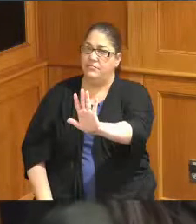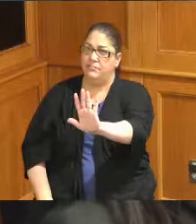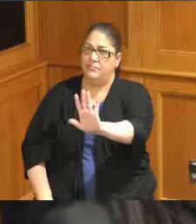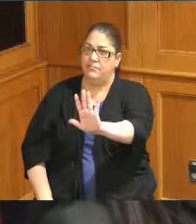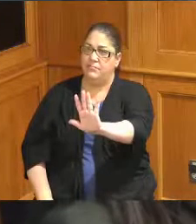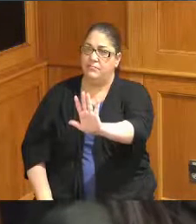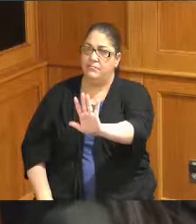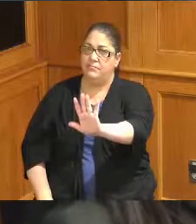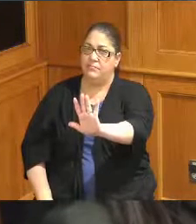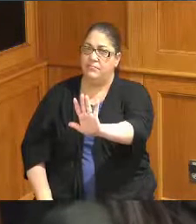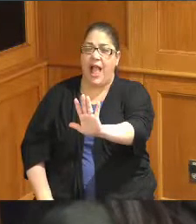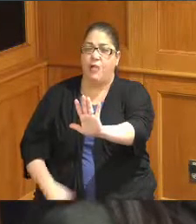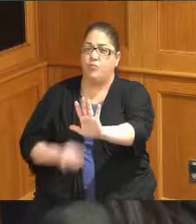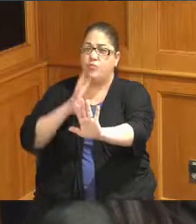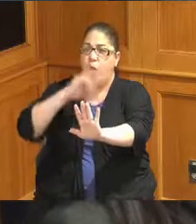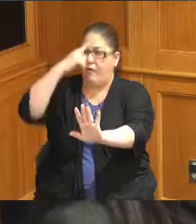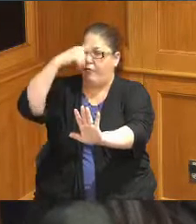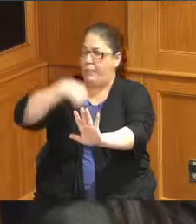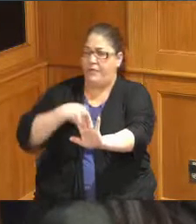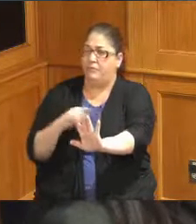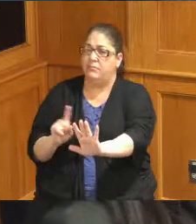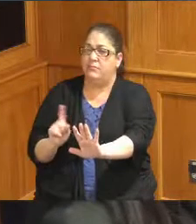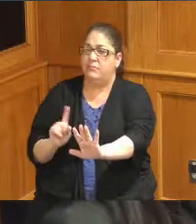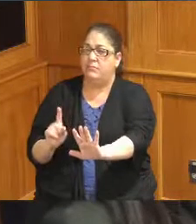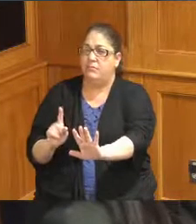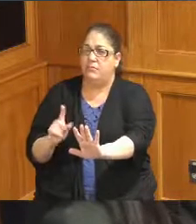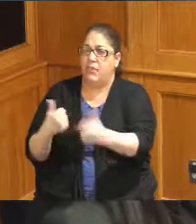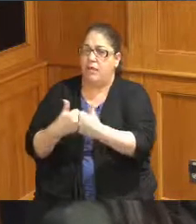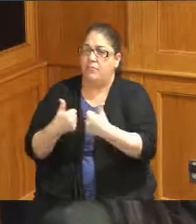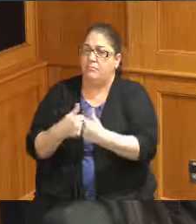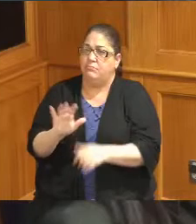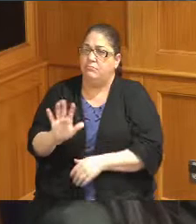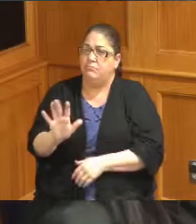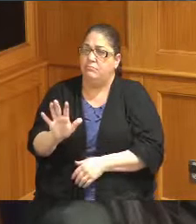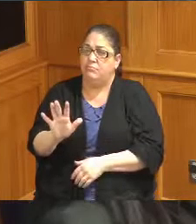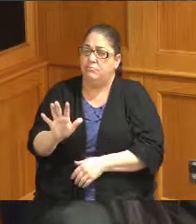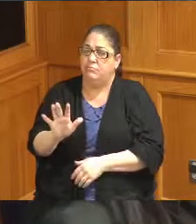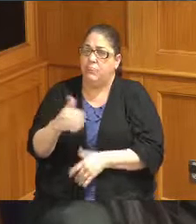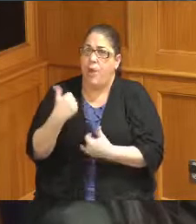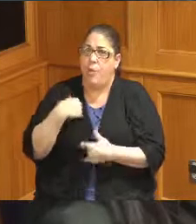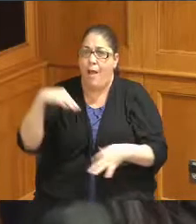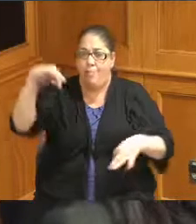no ventriloquist tell you that right now I do not want a ventriloquist because they're